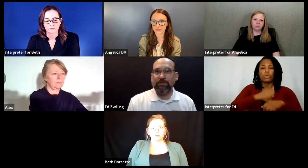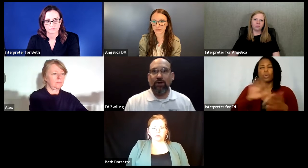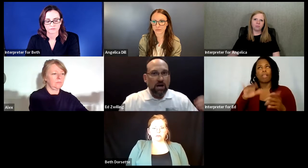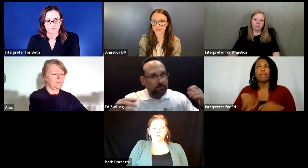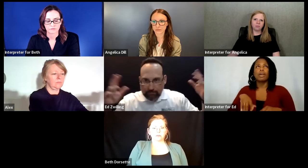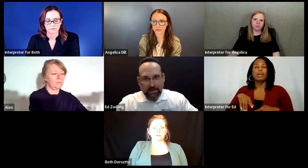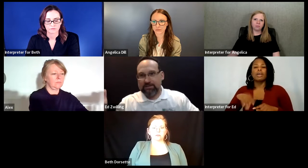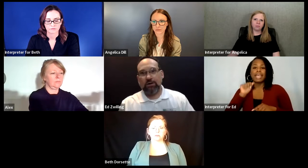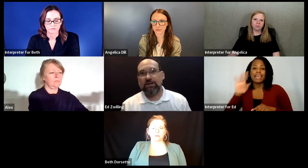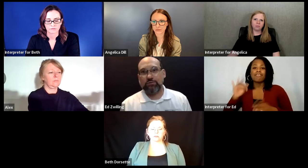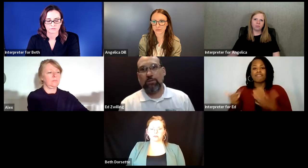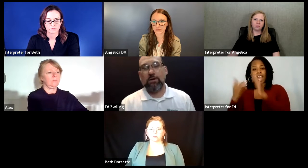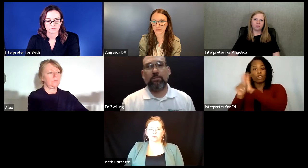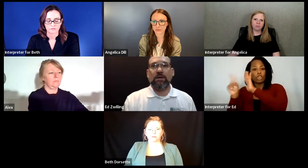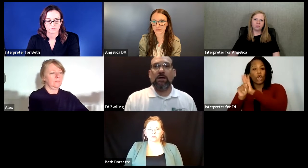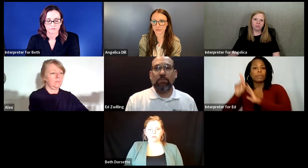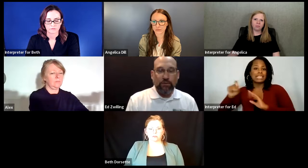And if they are not, that's an architectural barrier.